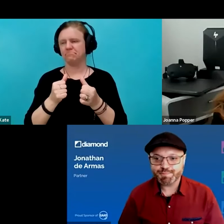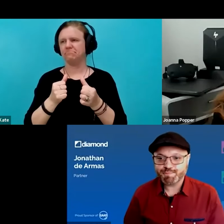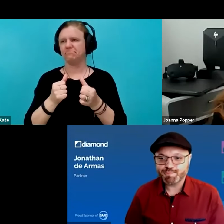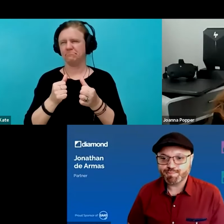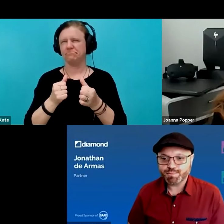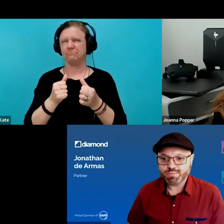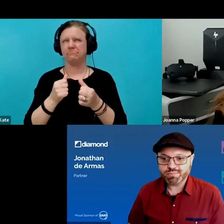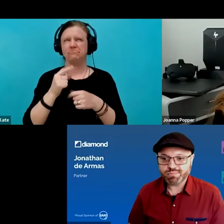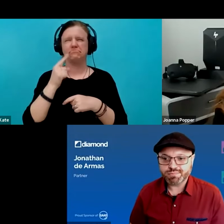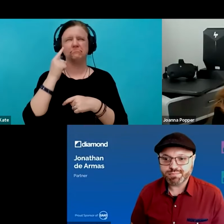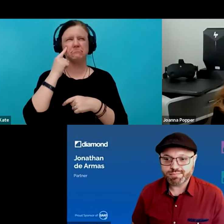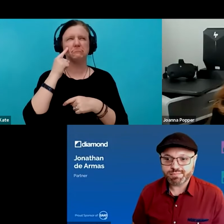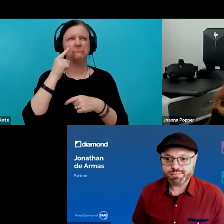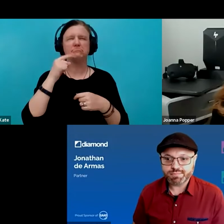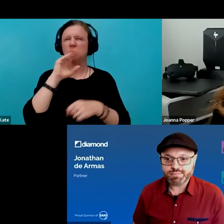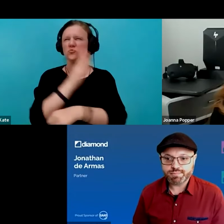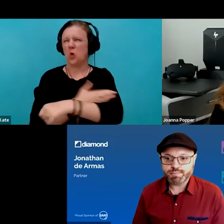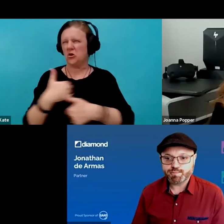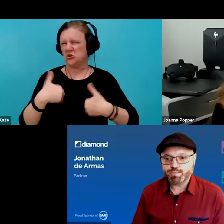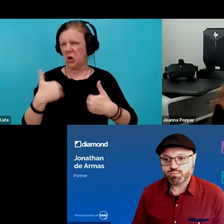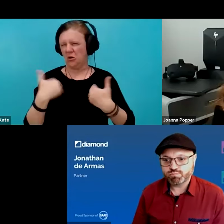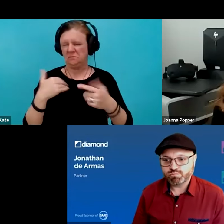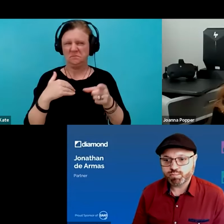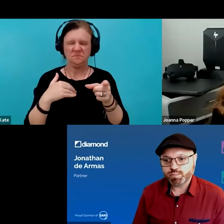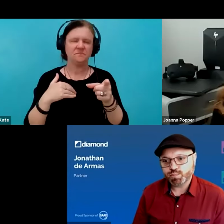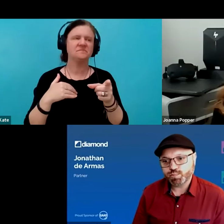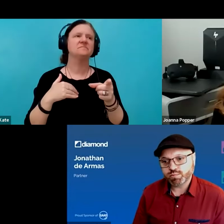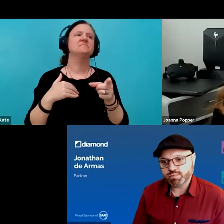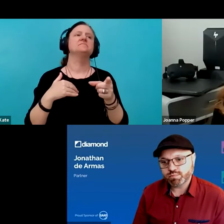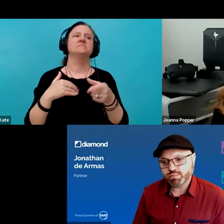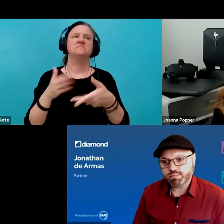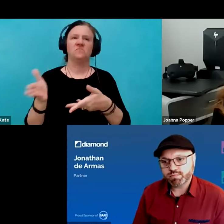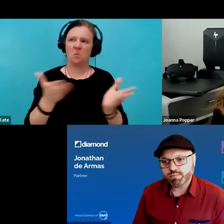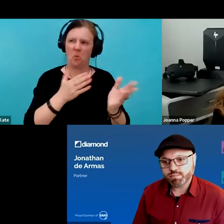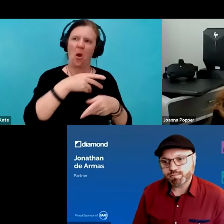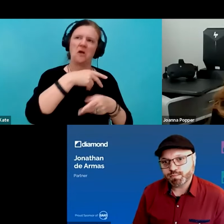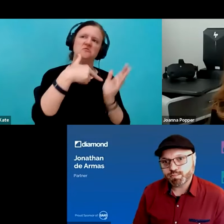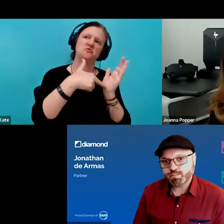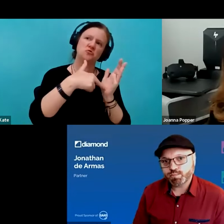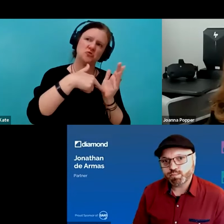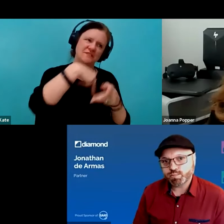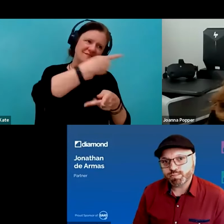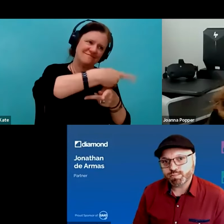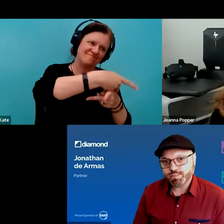was still in school and they brought in long learn term, long term caregivers.